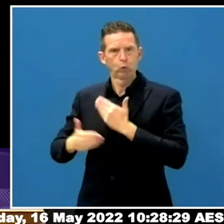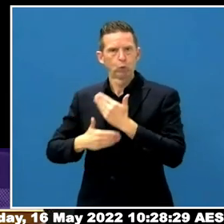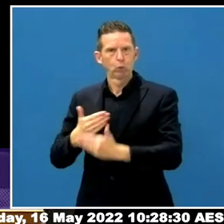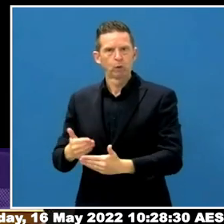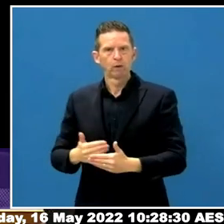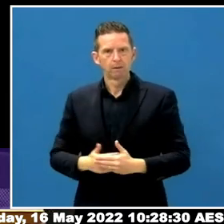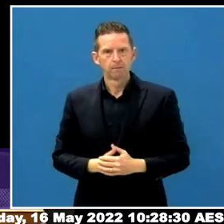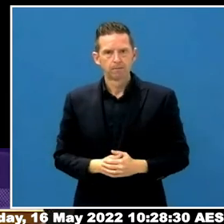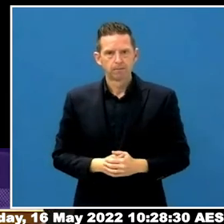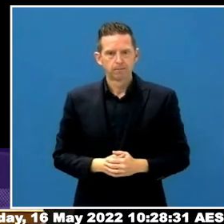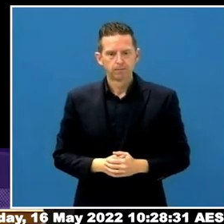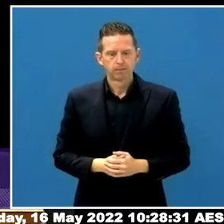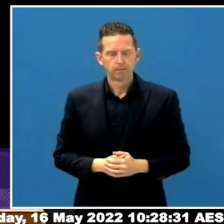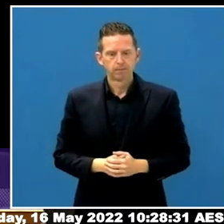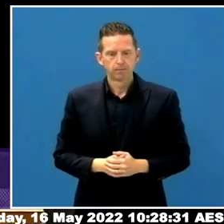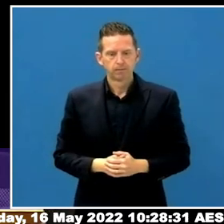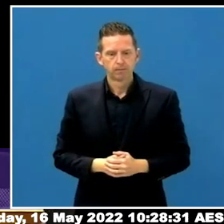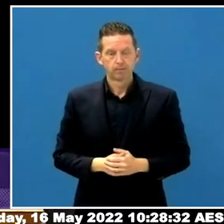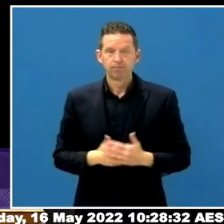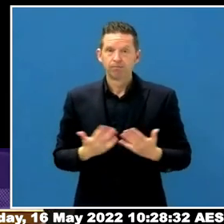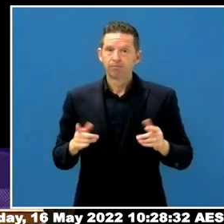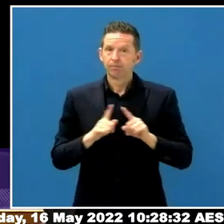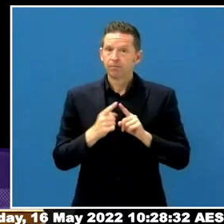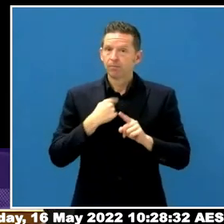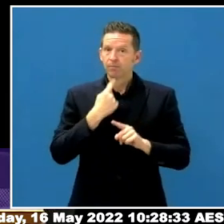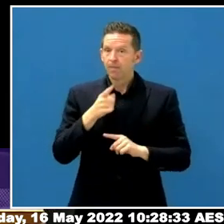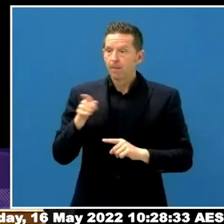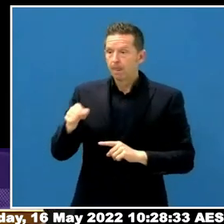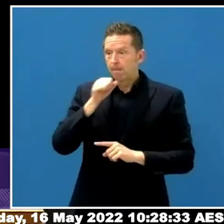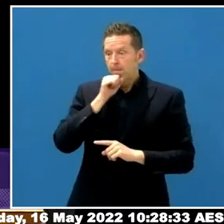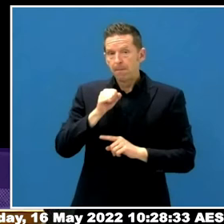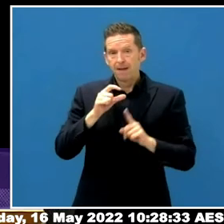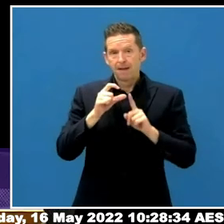As I have noted, the abuse by Daniel Nuumaalii and its impact on the people with